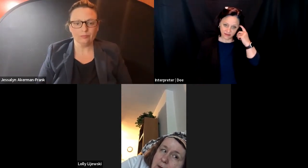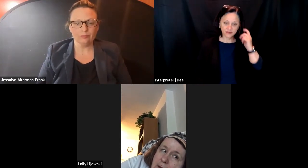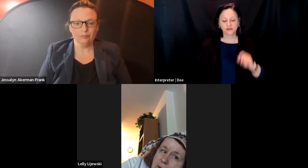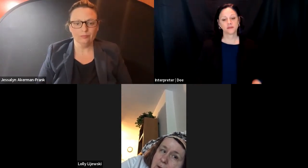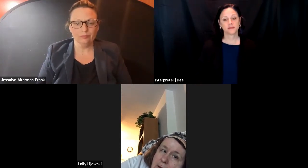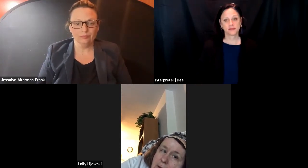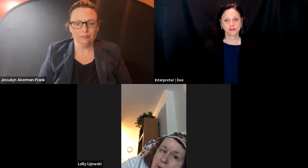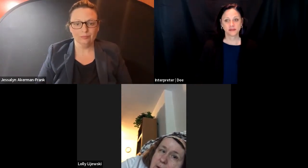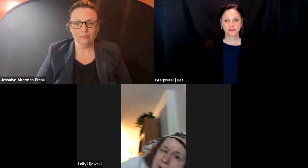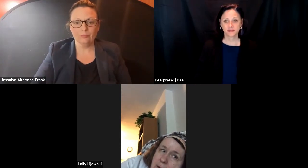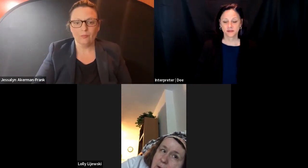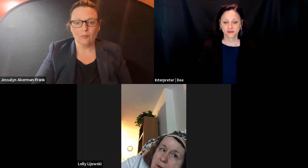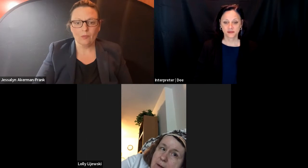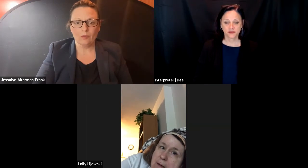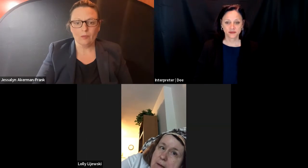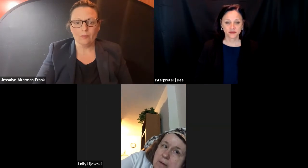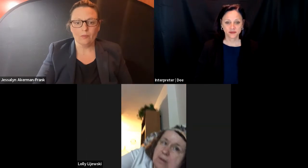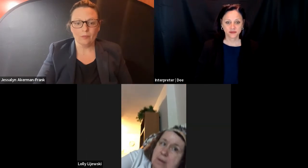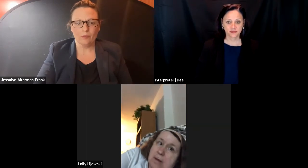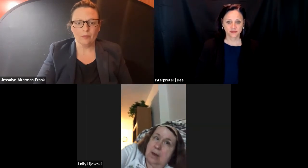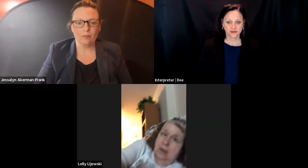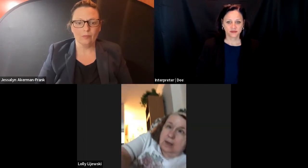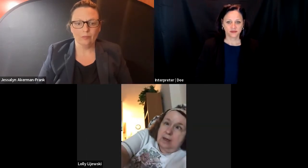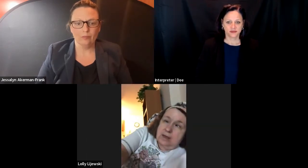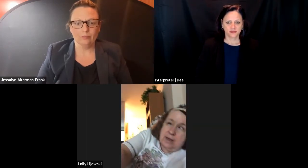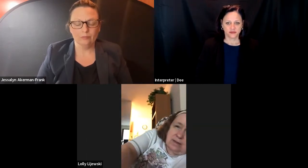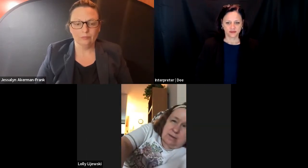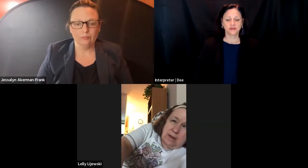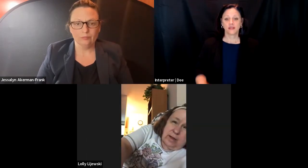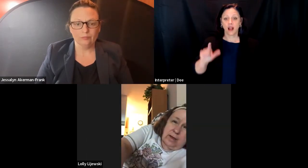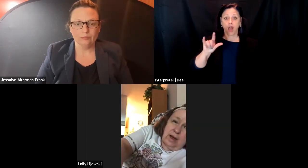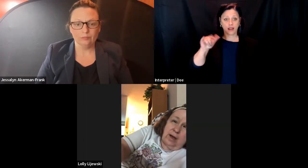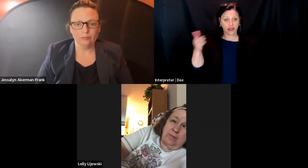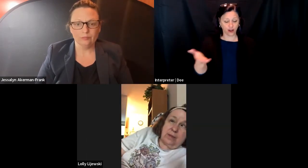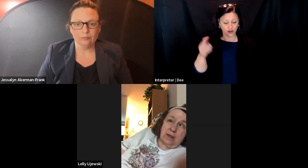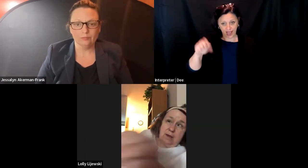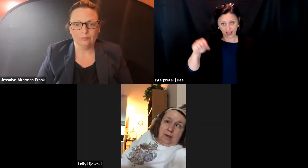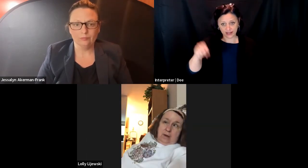Lolly, you are up. Lolly: Yes.